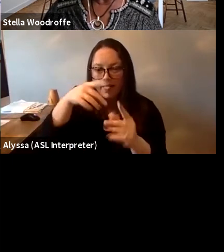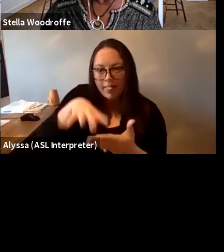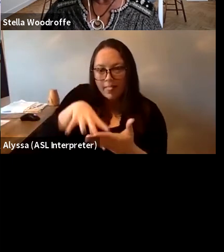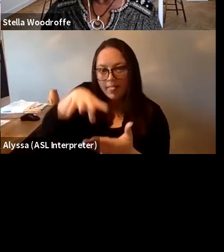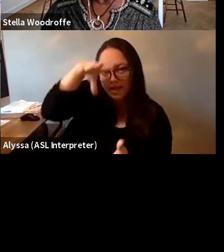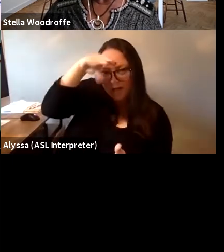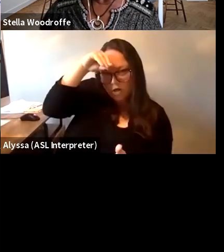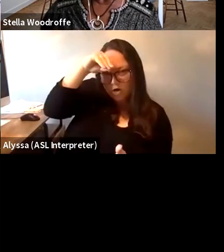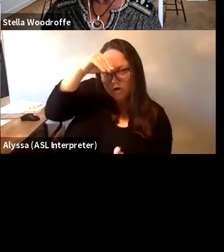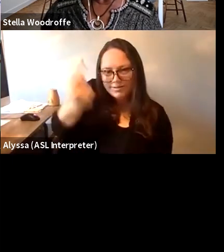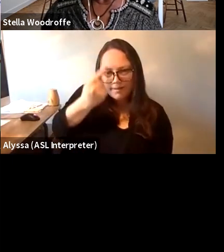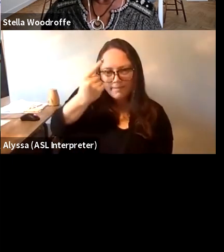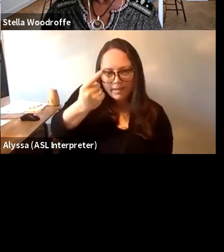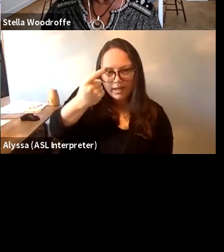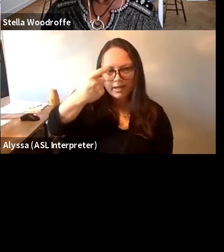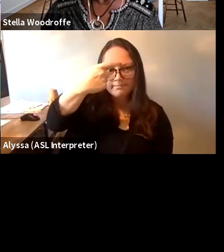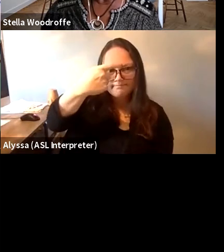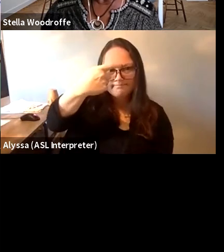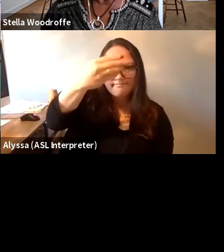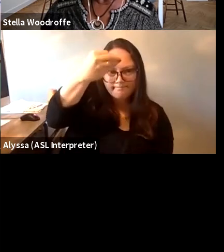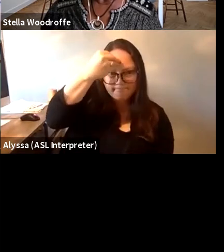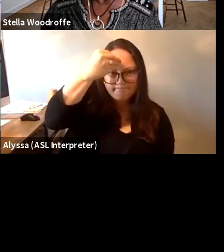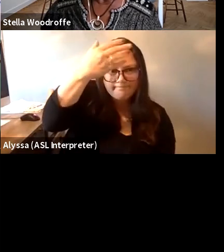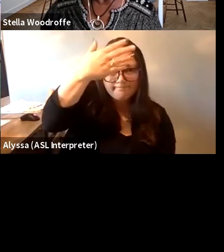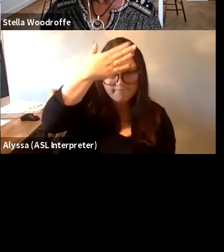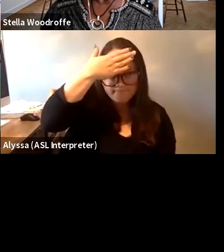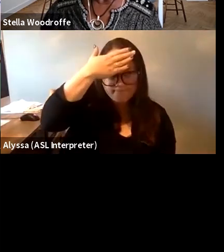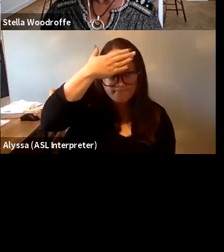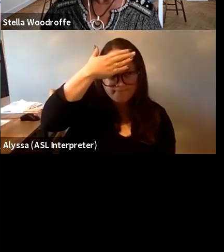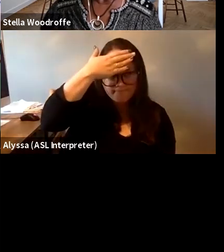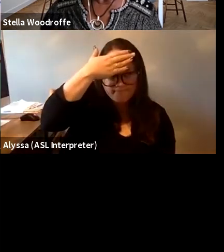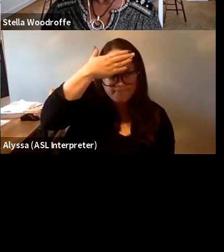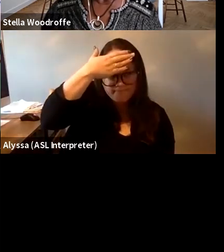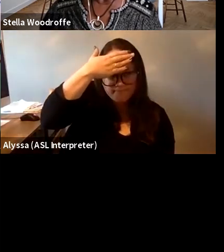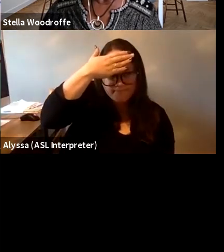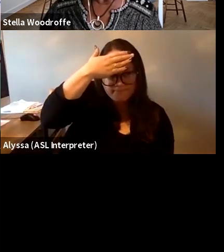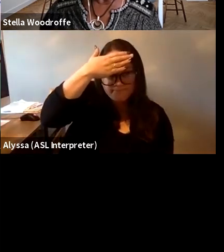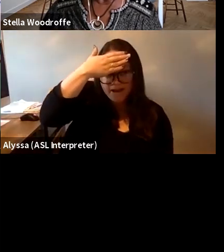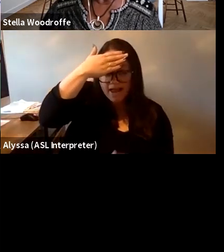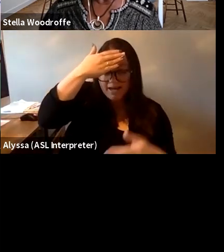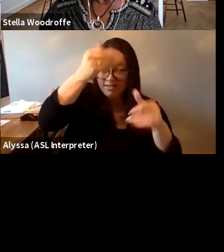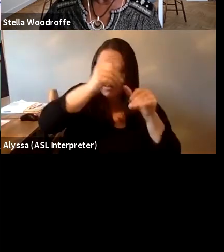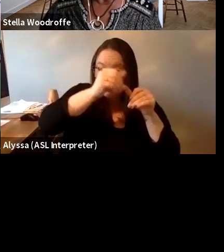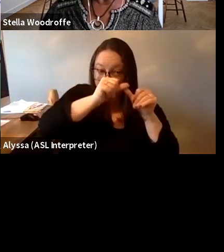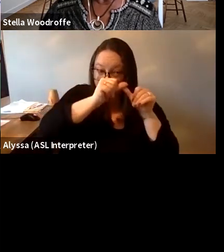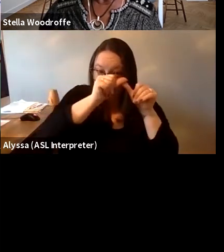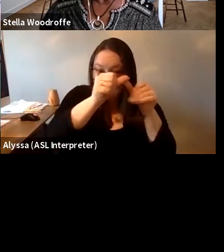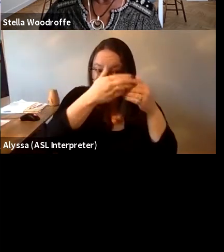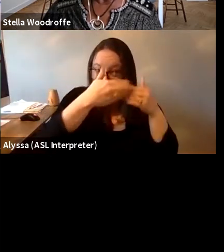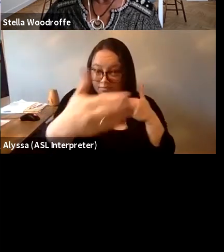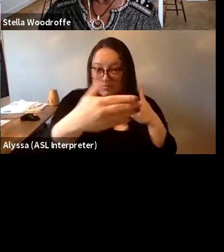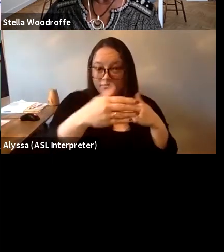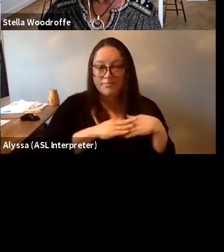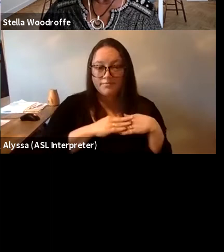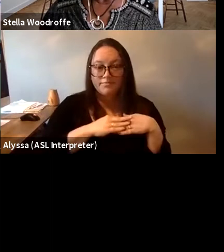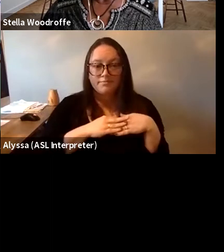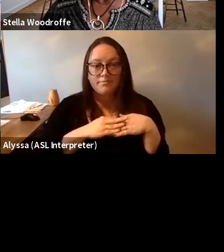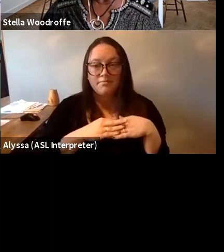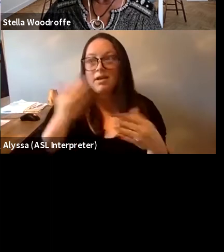sometimes frustratingly locked, but it's locked and they learned it, we just may not see it right away. way or may not be able. So